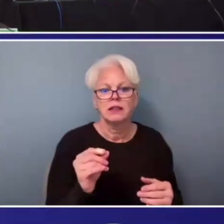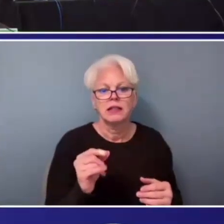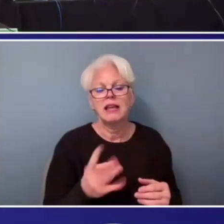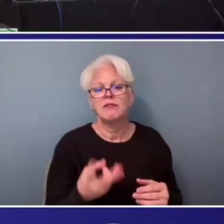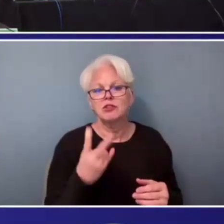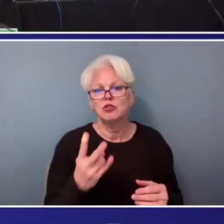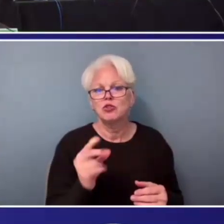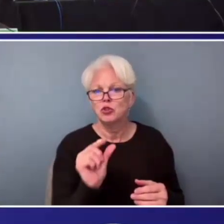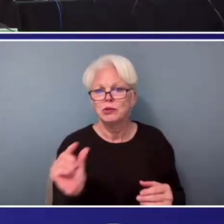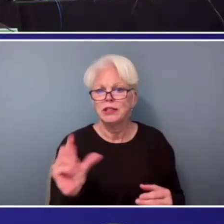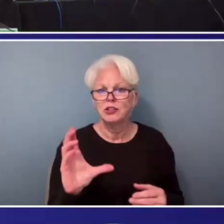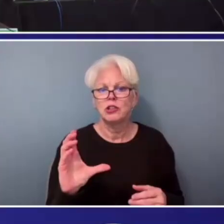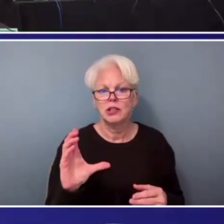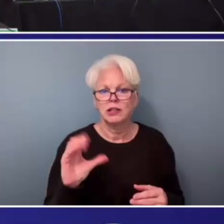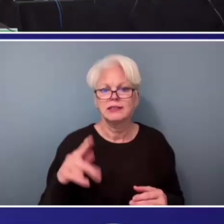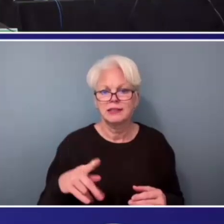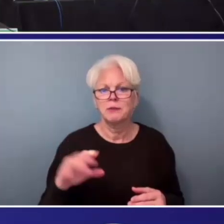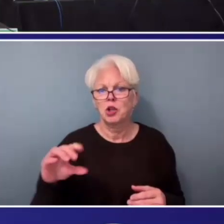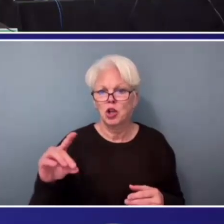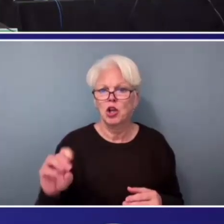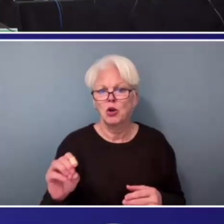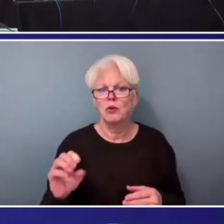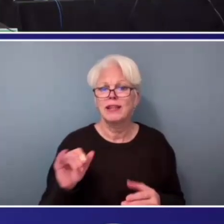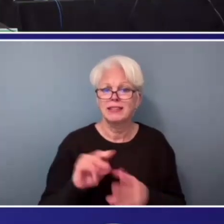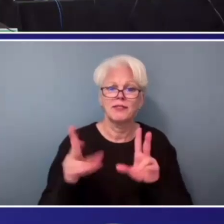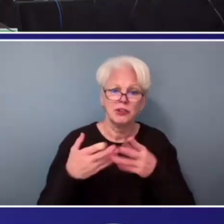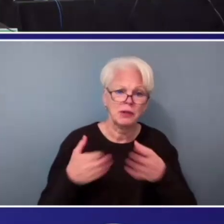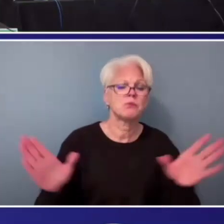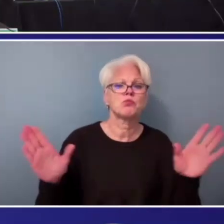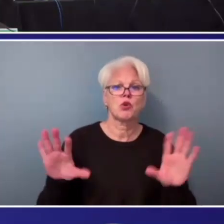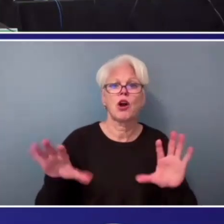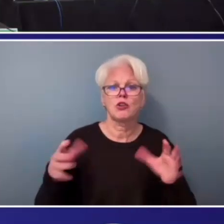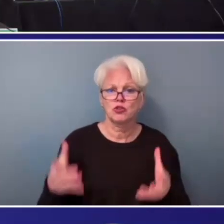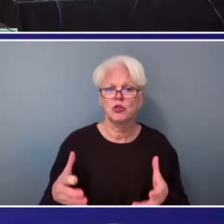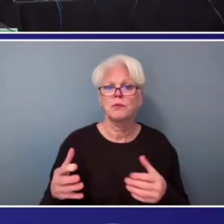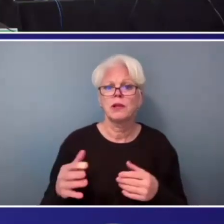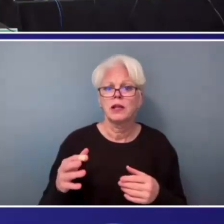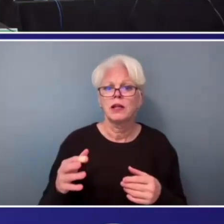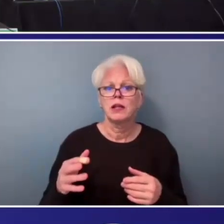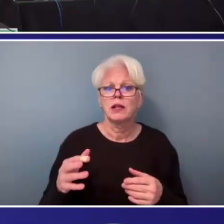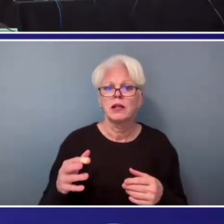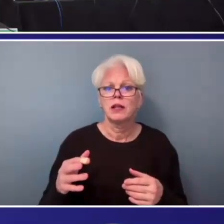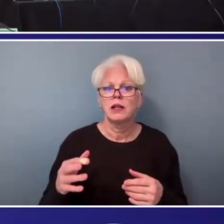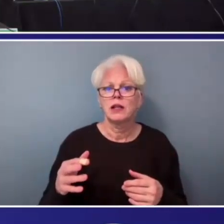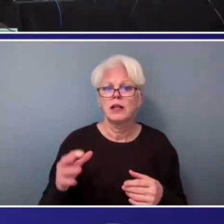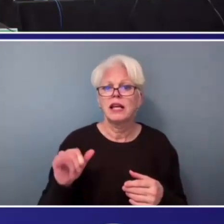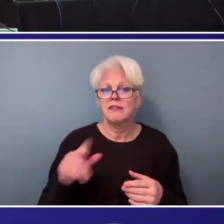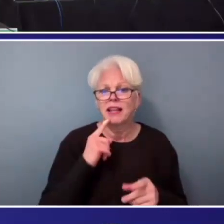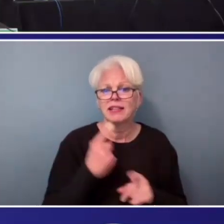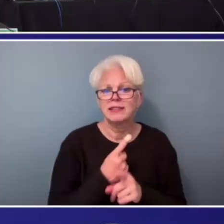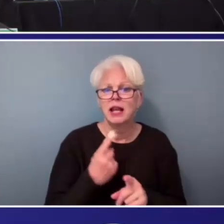which is a very broad grouping, would be the appropriate level to use.